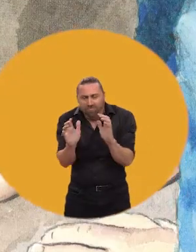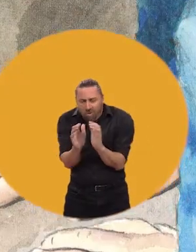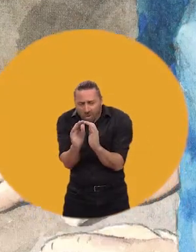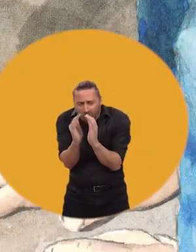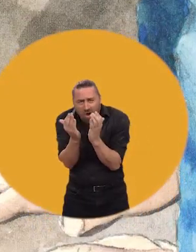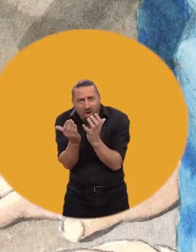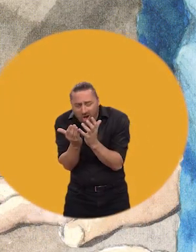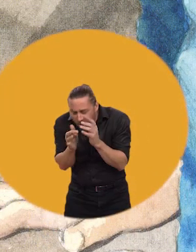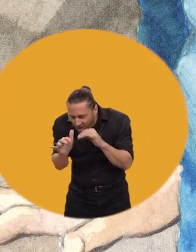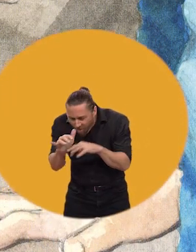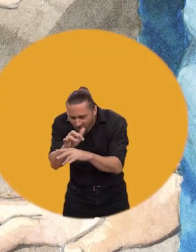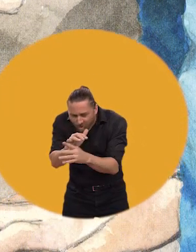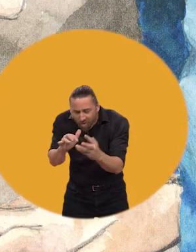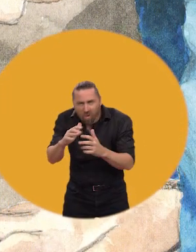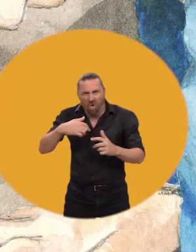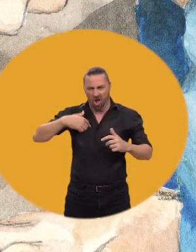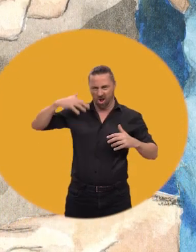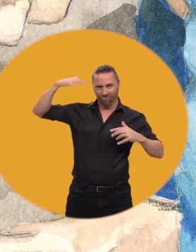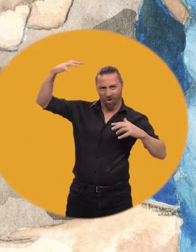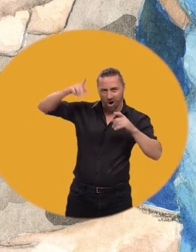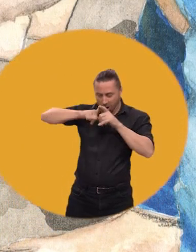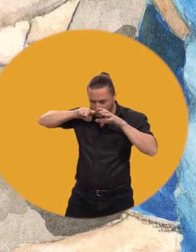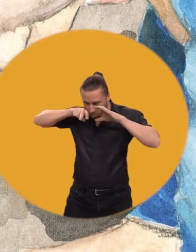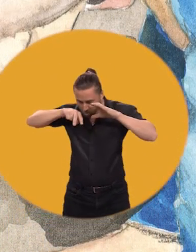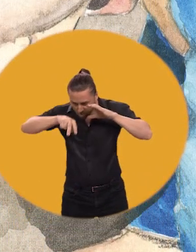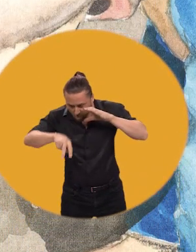There is me, like a giant peering in, and exploring.